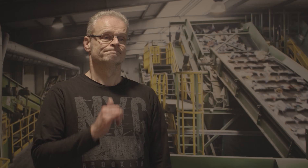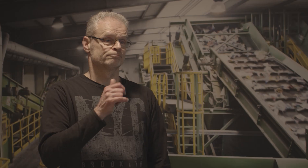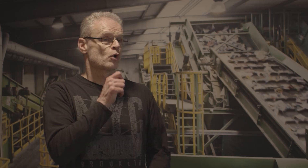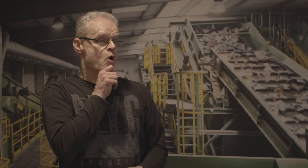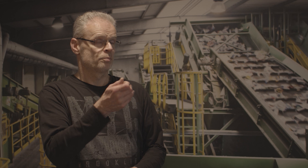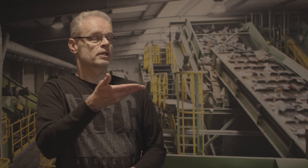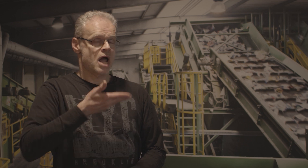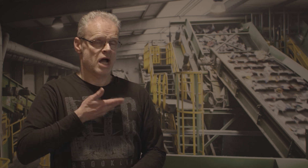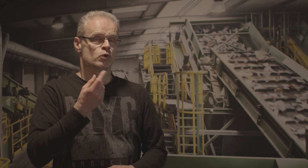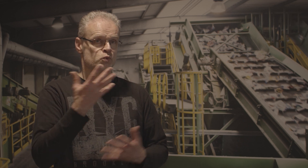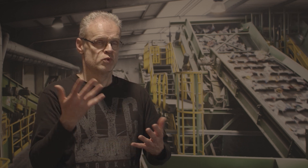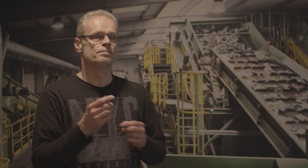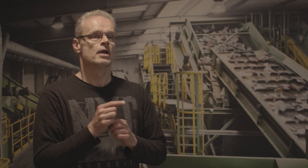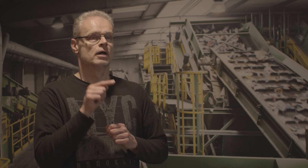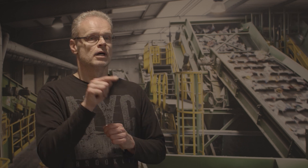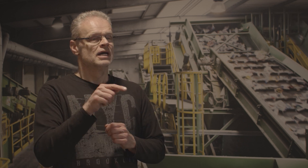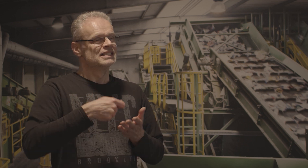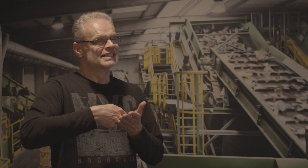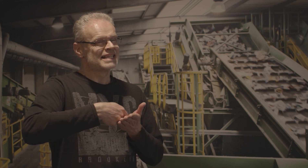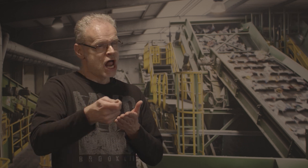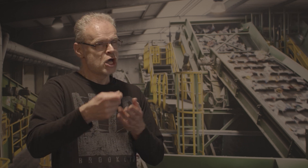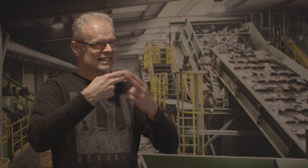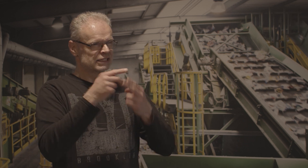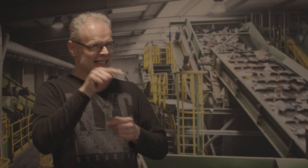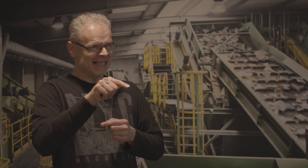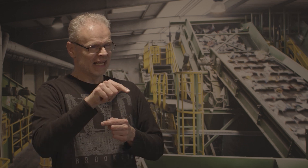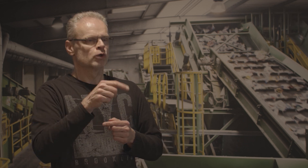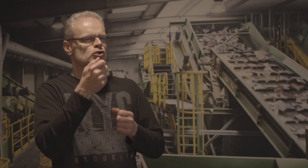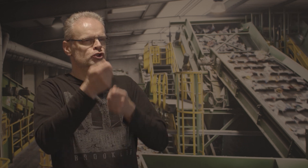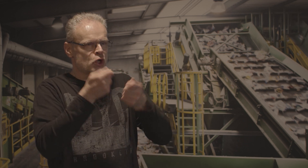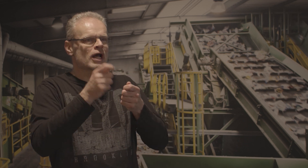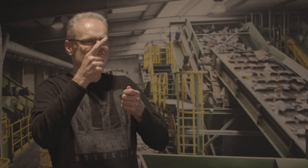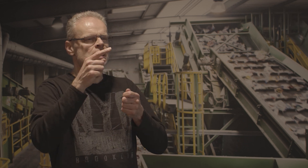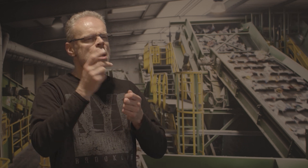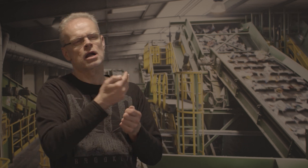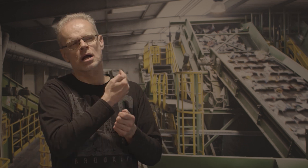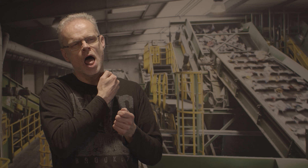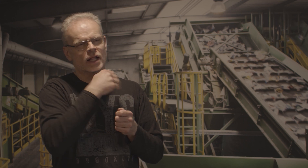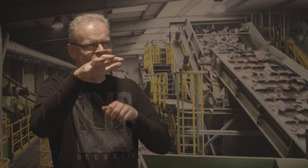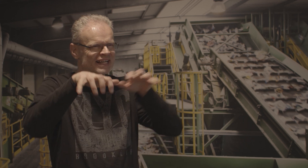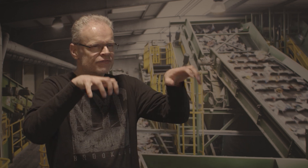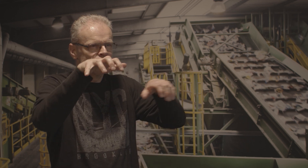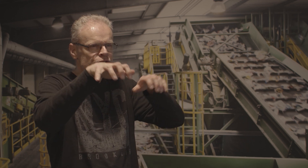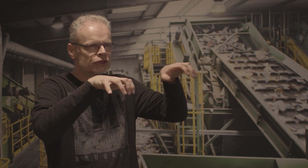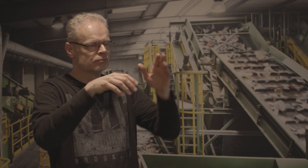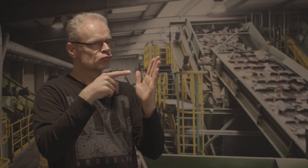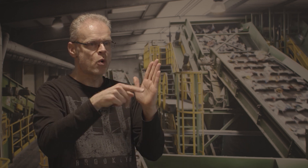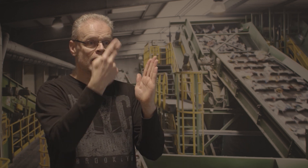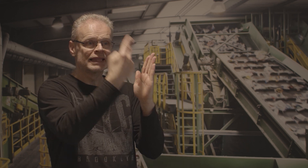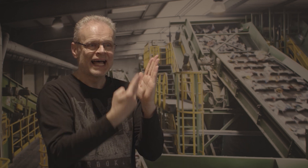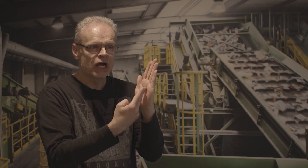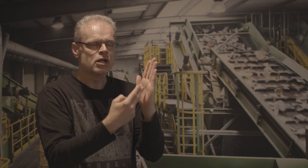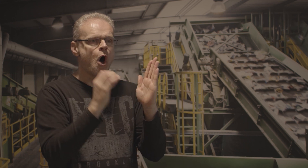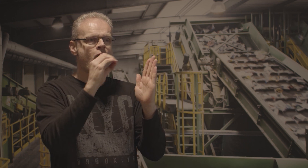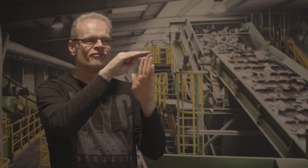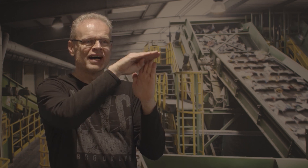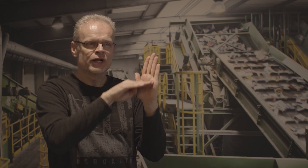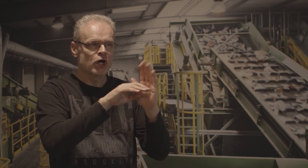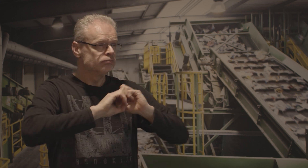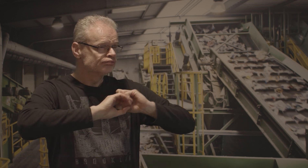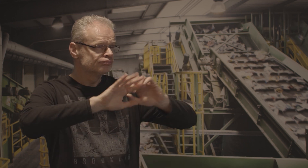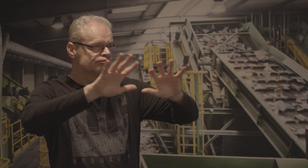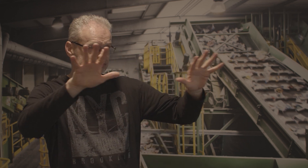A sales engineer first ensures that customers are acquired before the signing of the quotation.